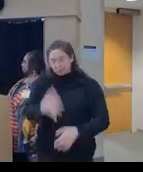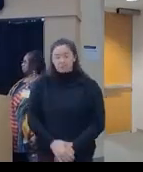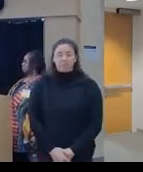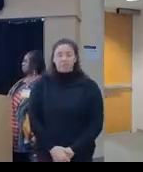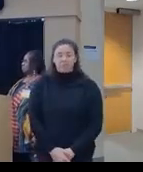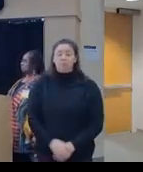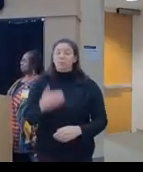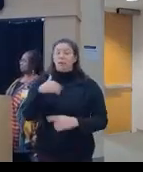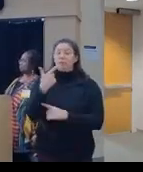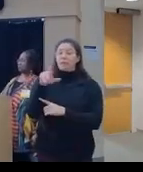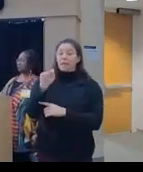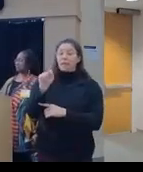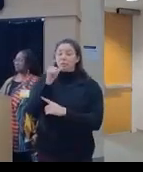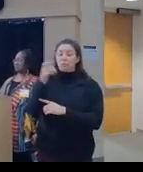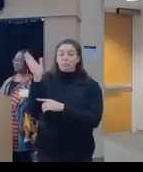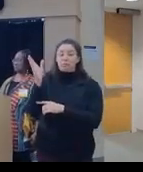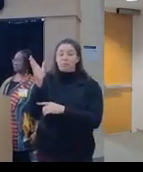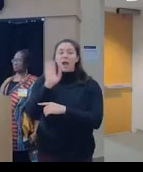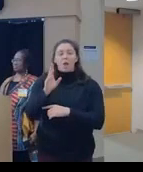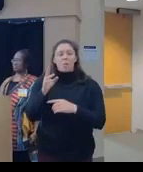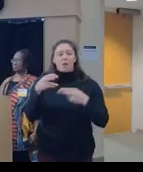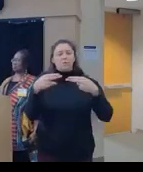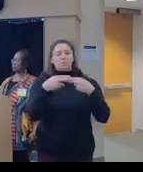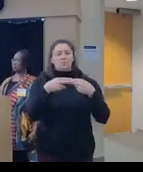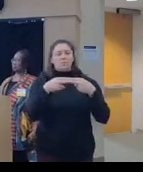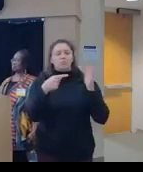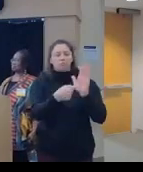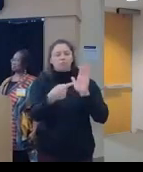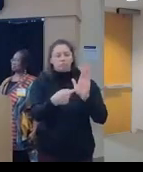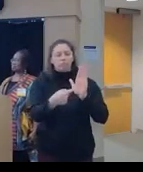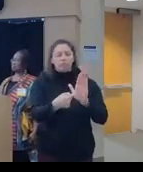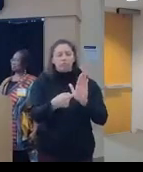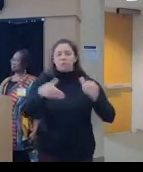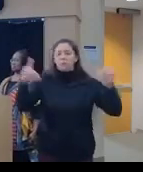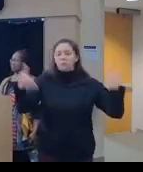a guest speaker here I actually just going to go through some slides and um introduce the person